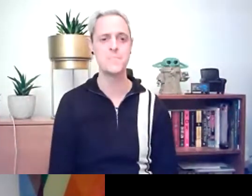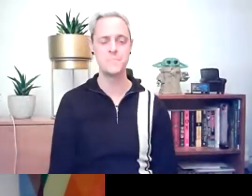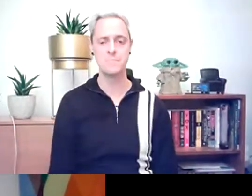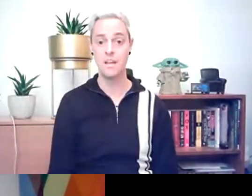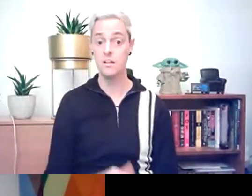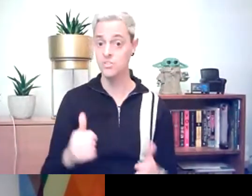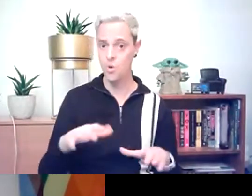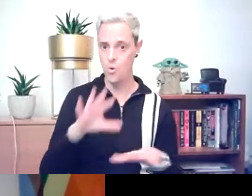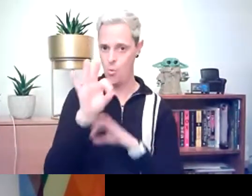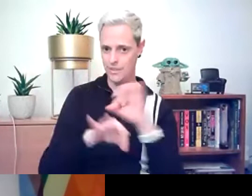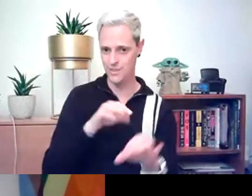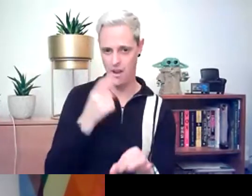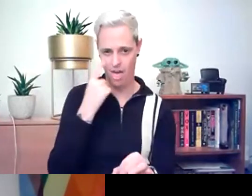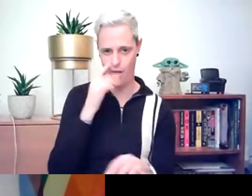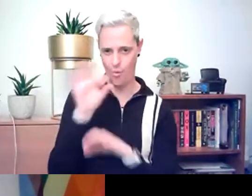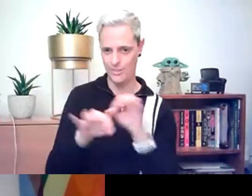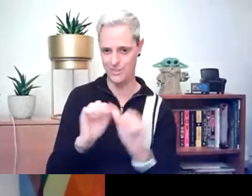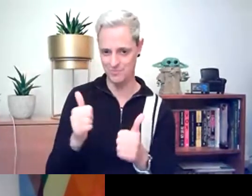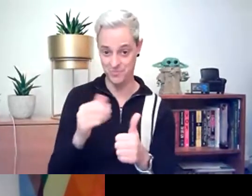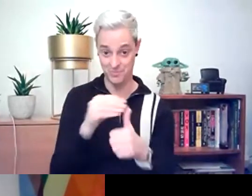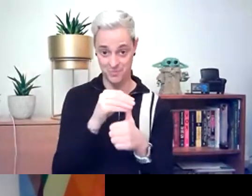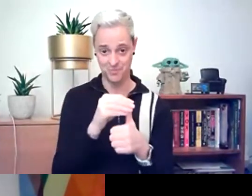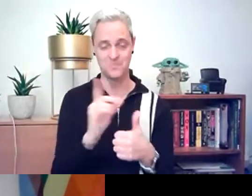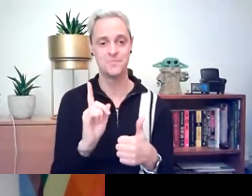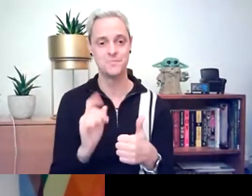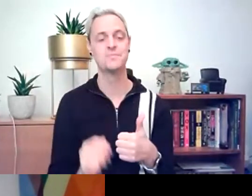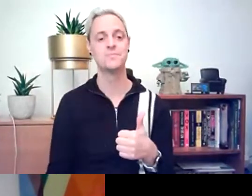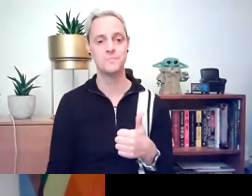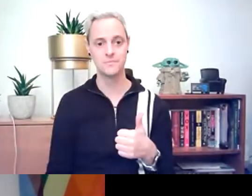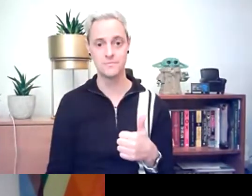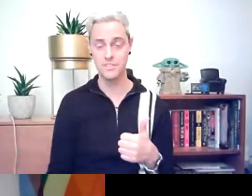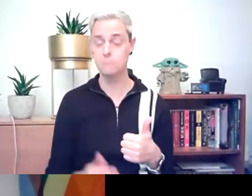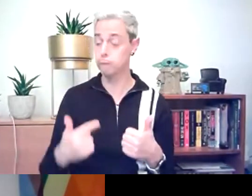questions now read out the first one. 18:44:20 It says, I had trouble joining both